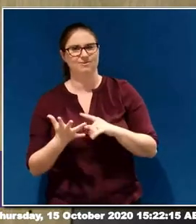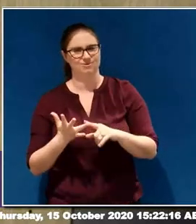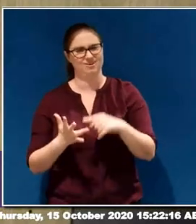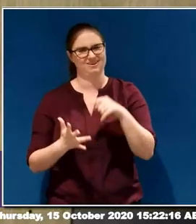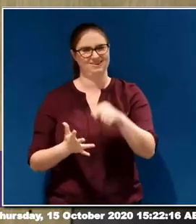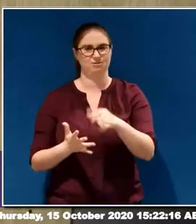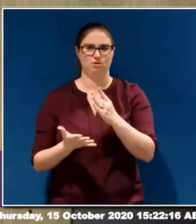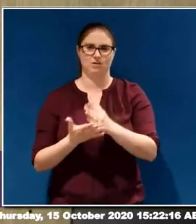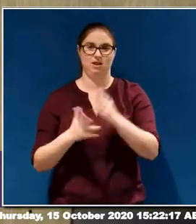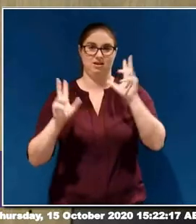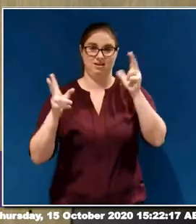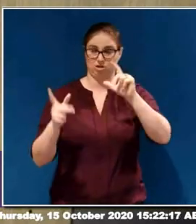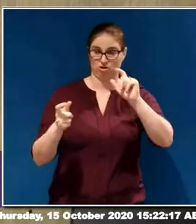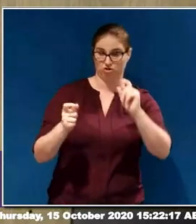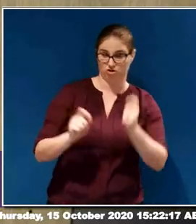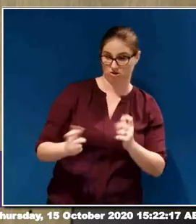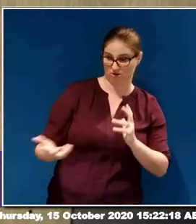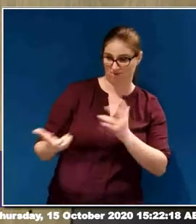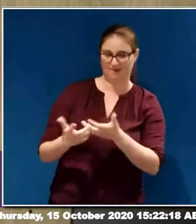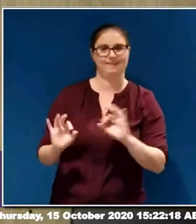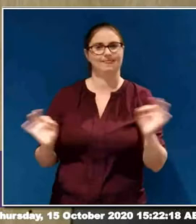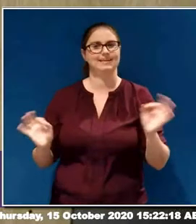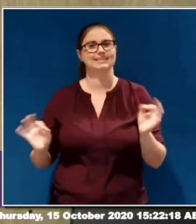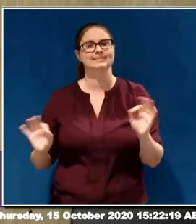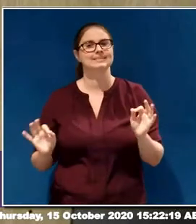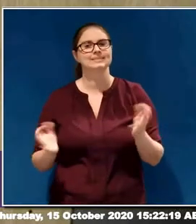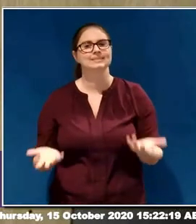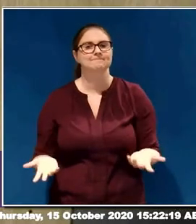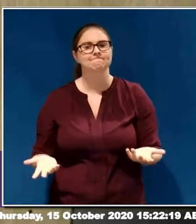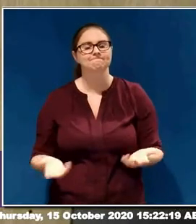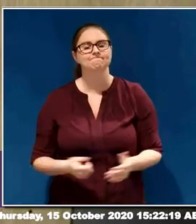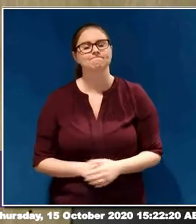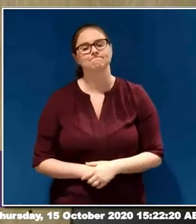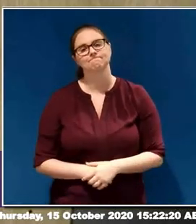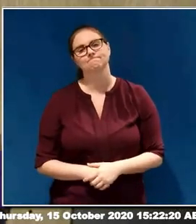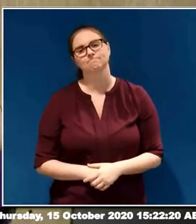An adjustment is when a, and particularly the way we prefer to do it when we